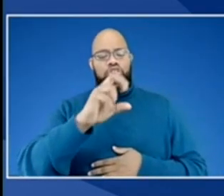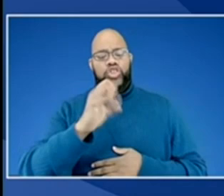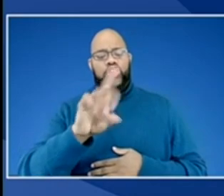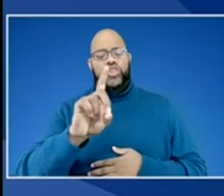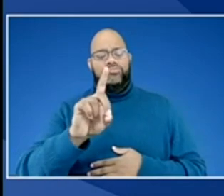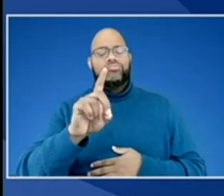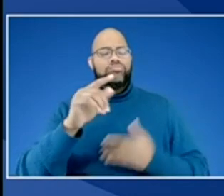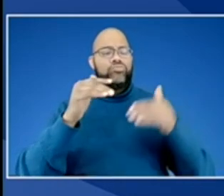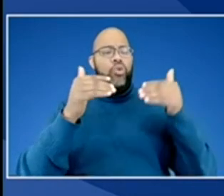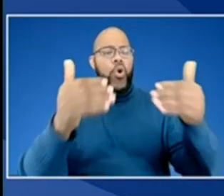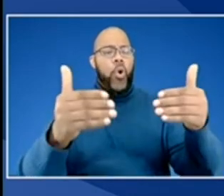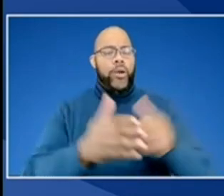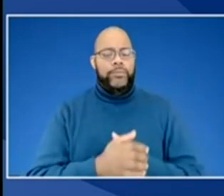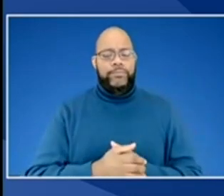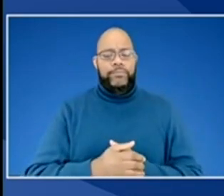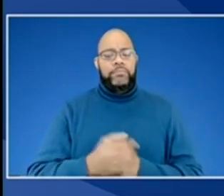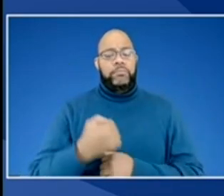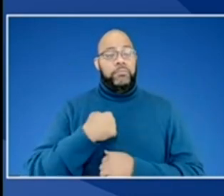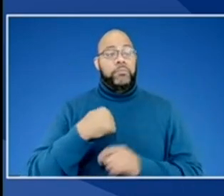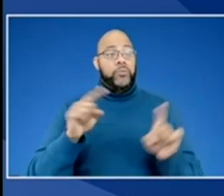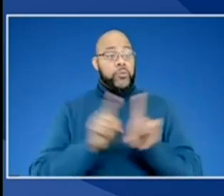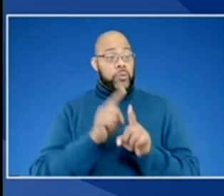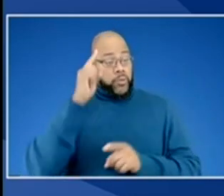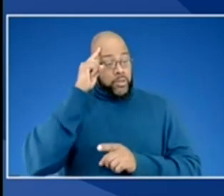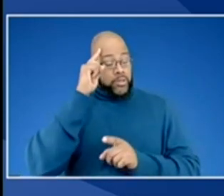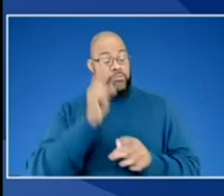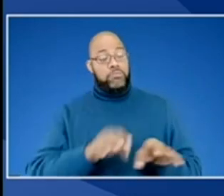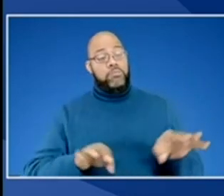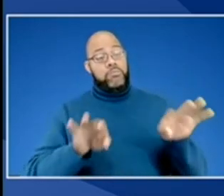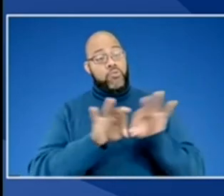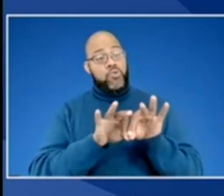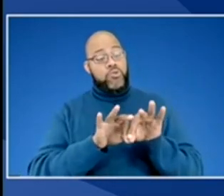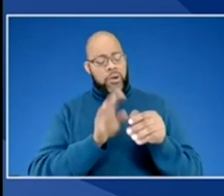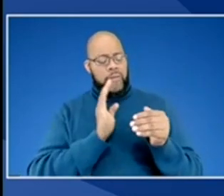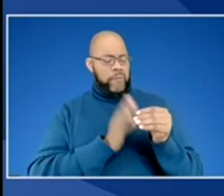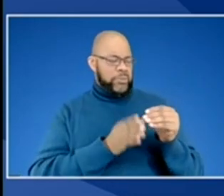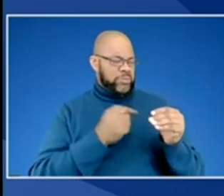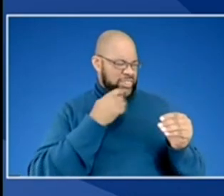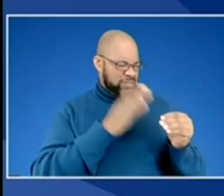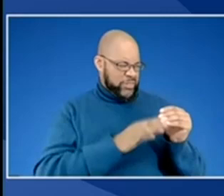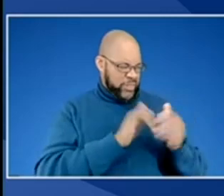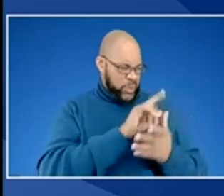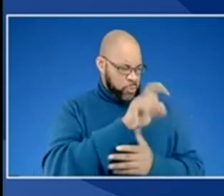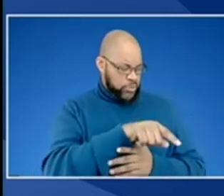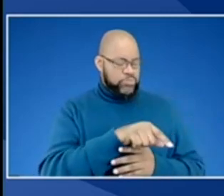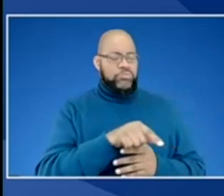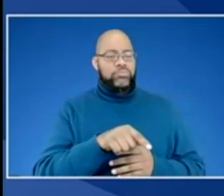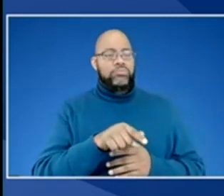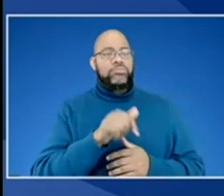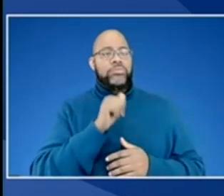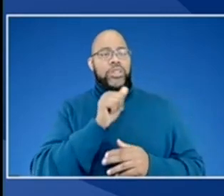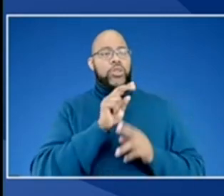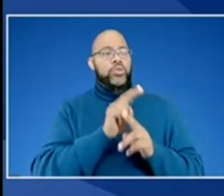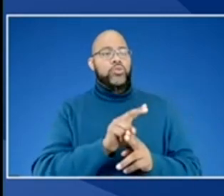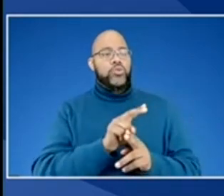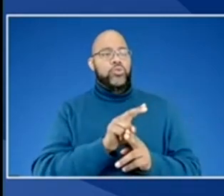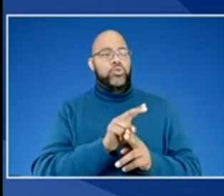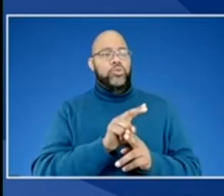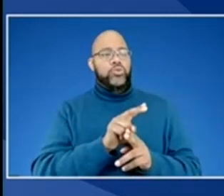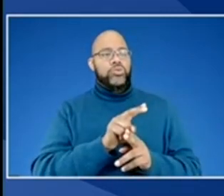Yeah. I also think it's really important, j ust finishing up with this question here, n ot to use upfront criteria to preclude